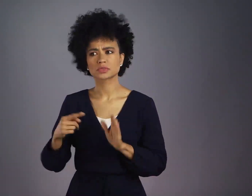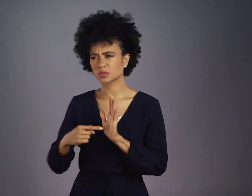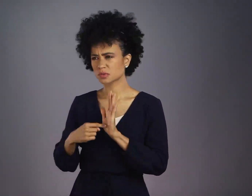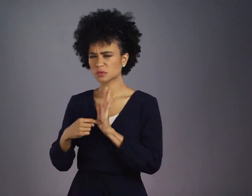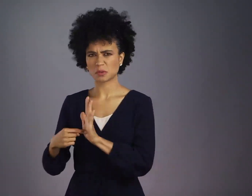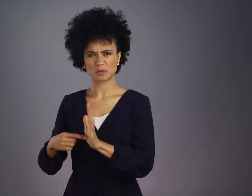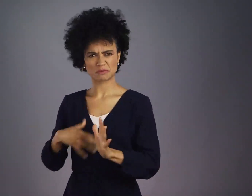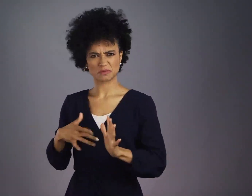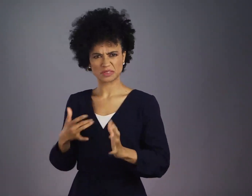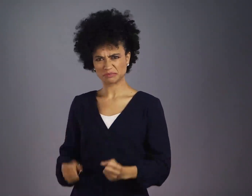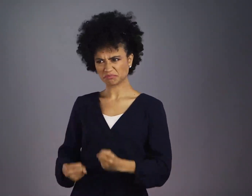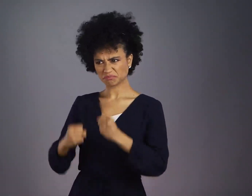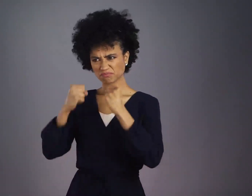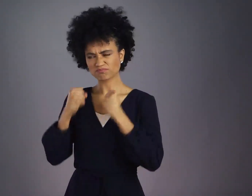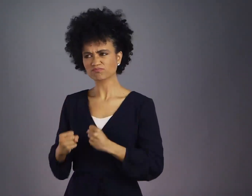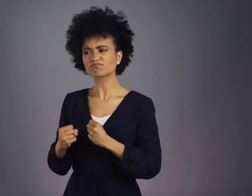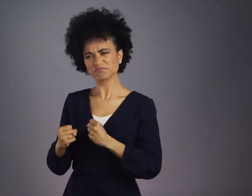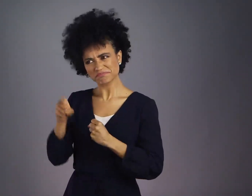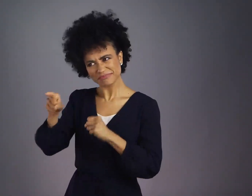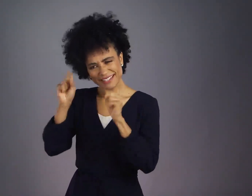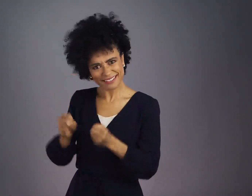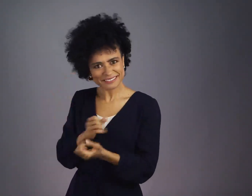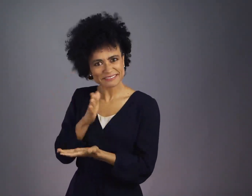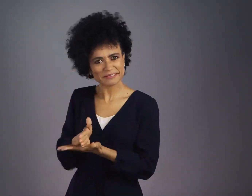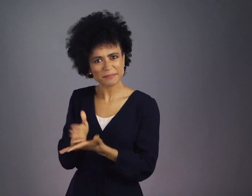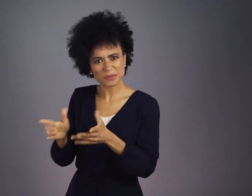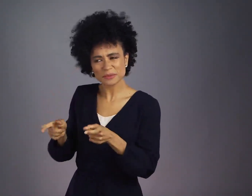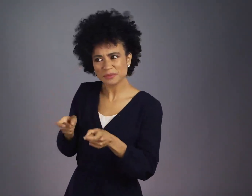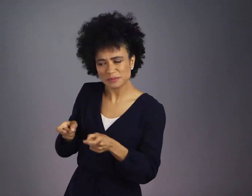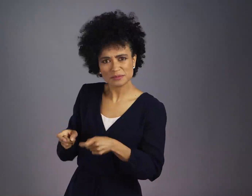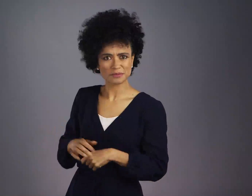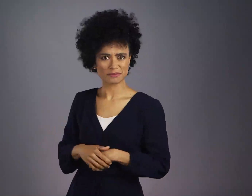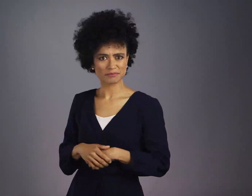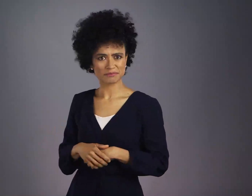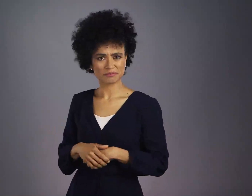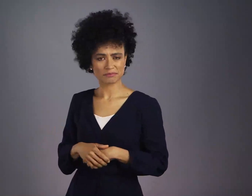Show him you have confidence in his power to stop or moderate.